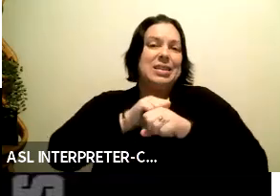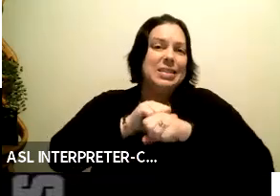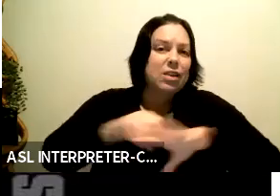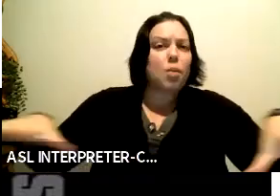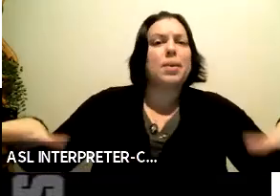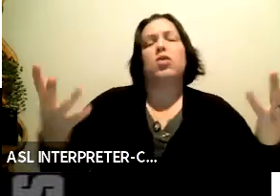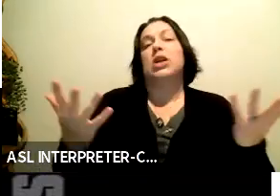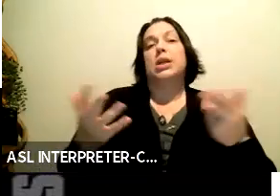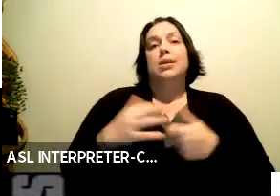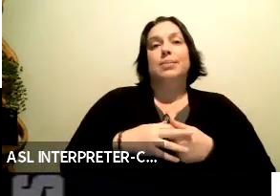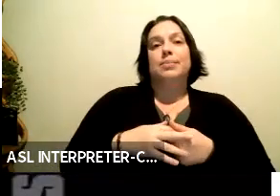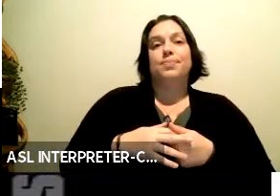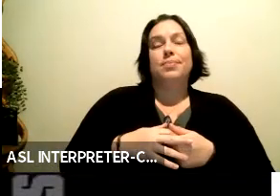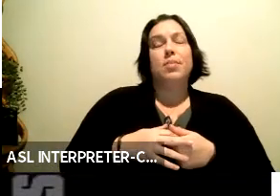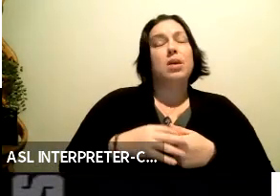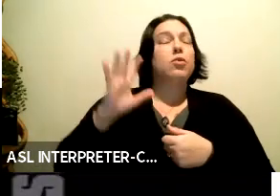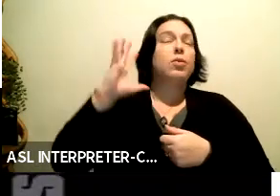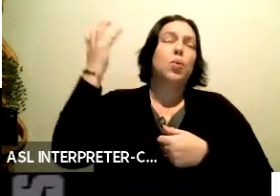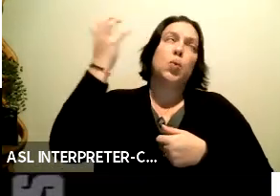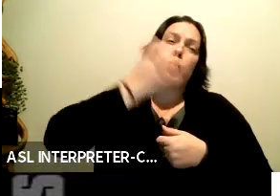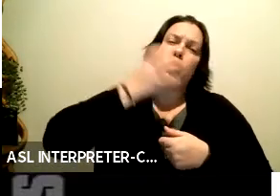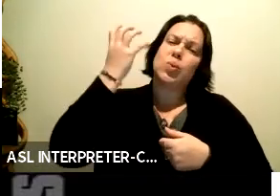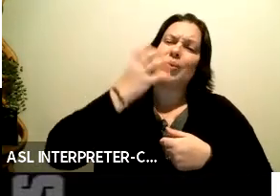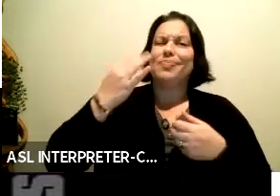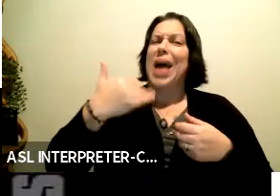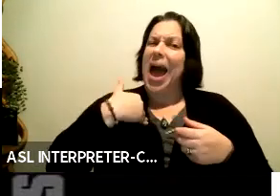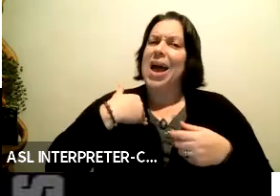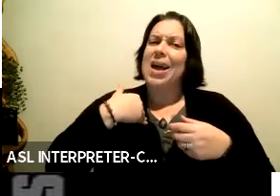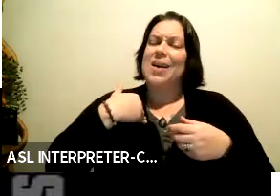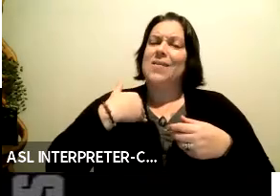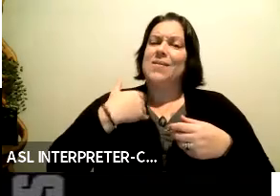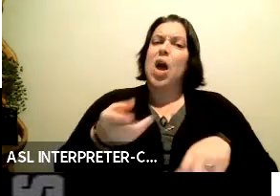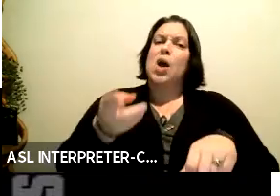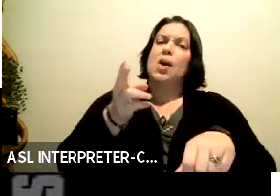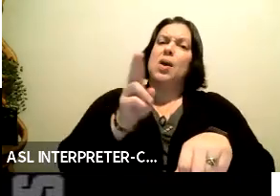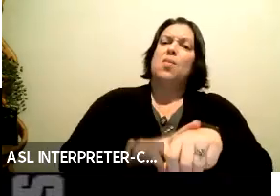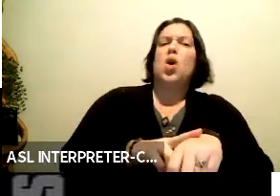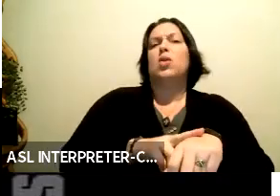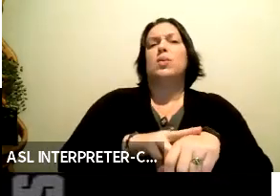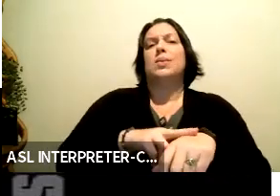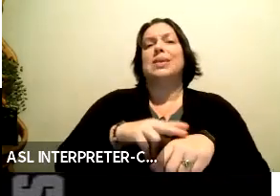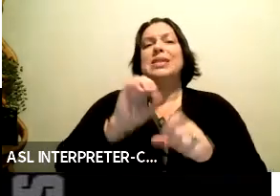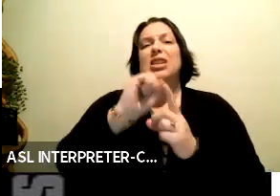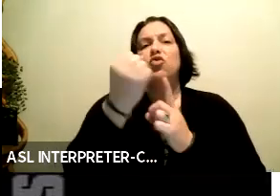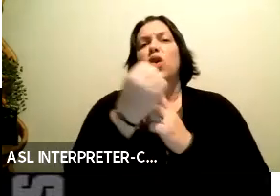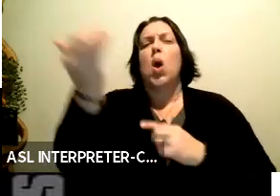and there is just a whole host of regular situational awareness and resource problem